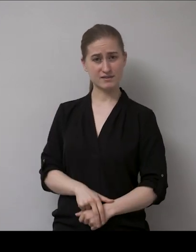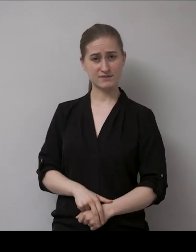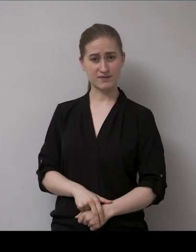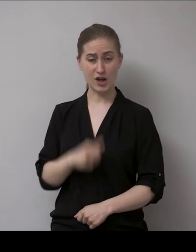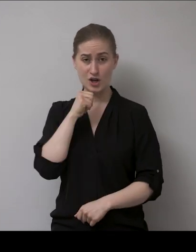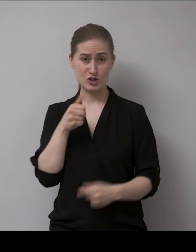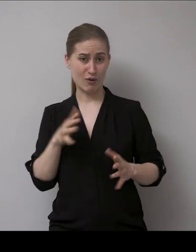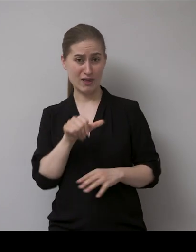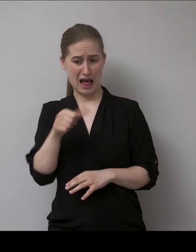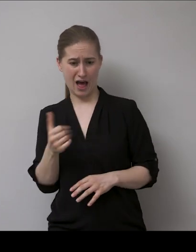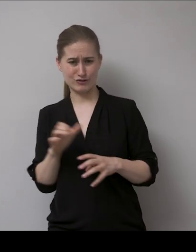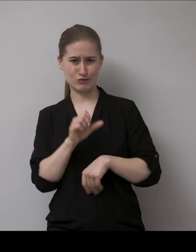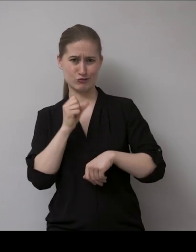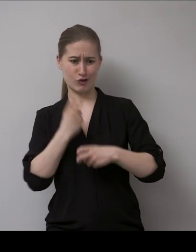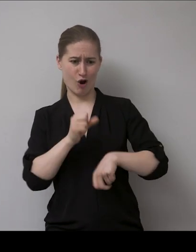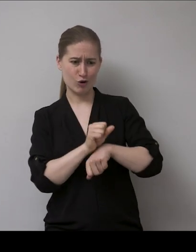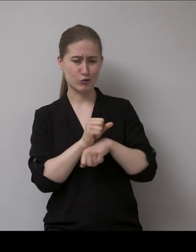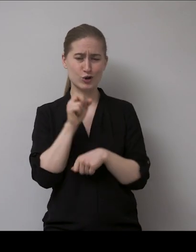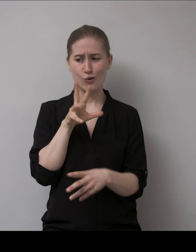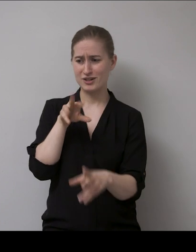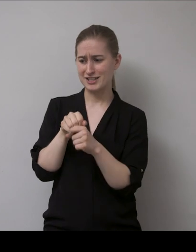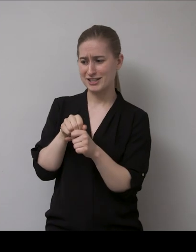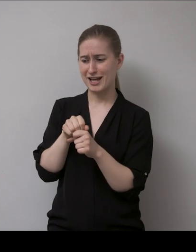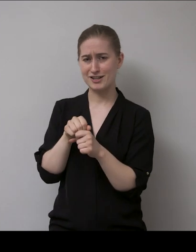Don't let others do the hard work, or engage in your place.